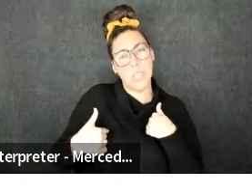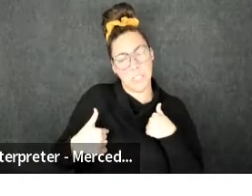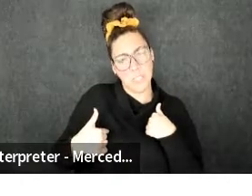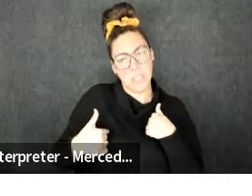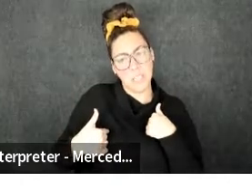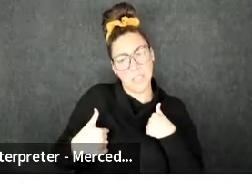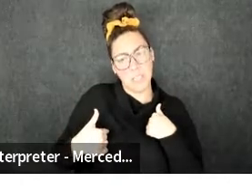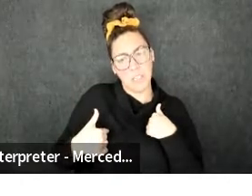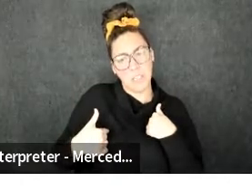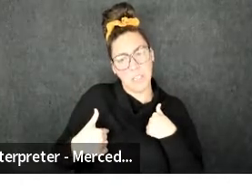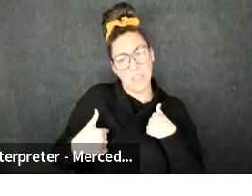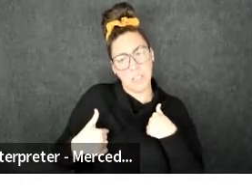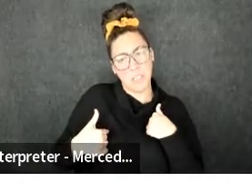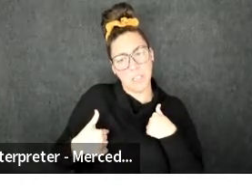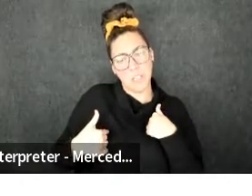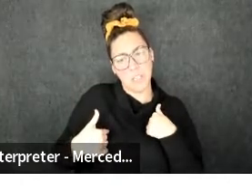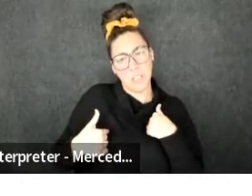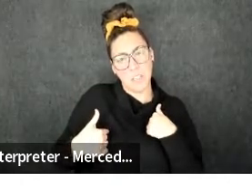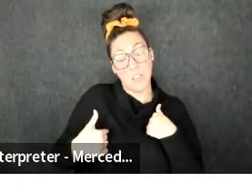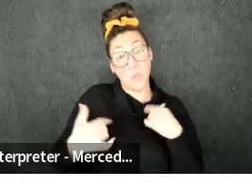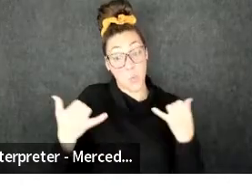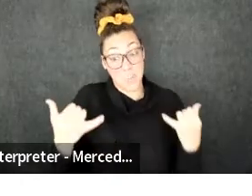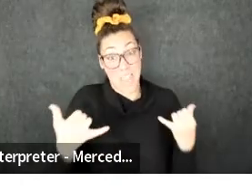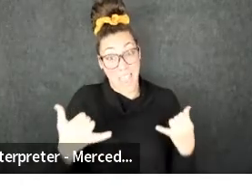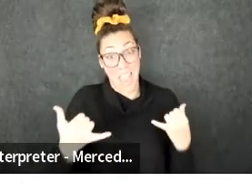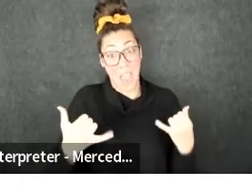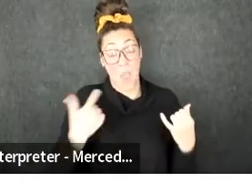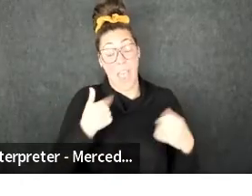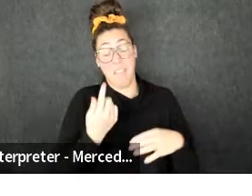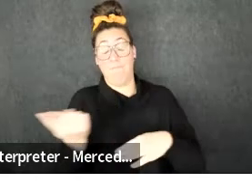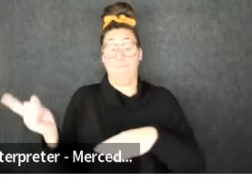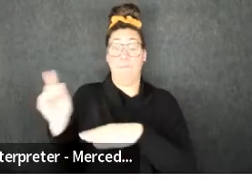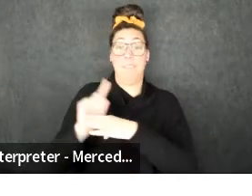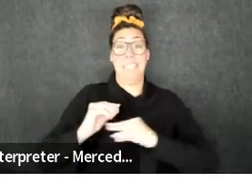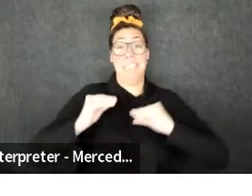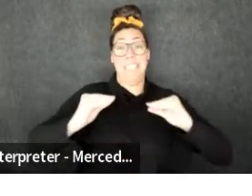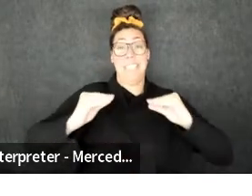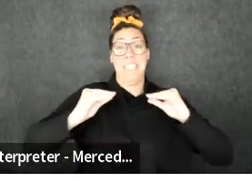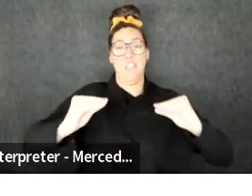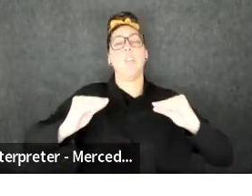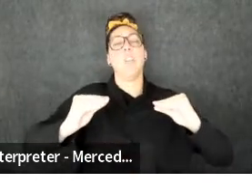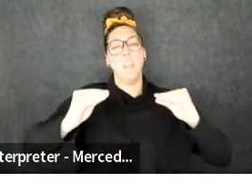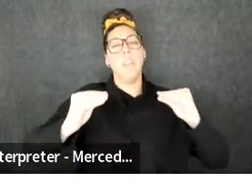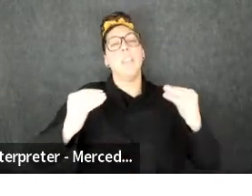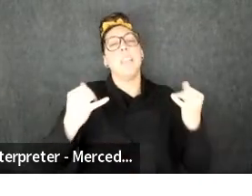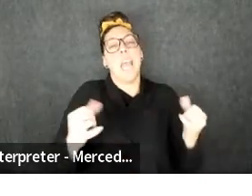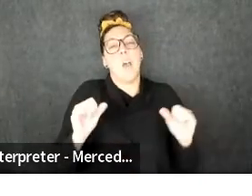now when I teach in front of my student, that I can channel those feelings as well.